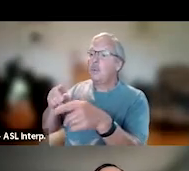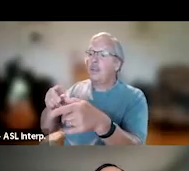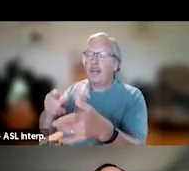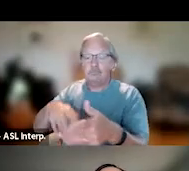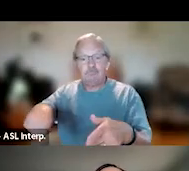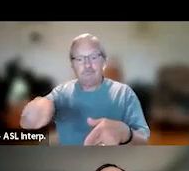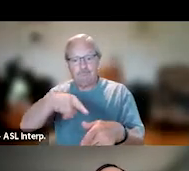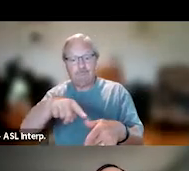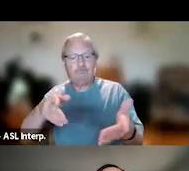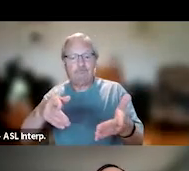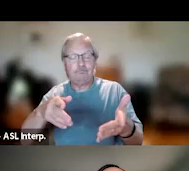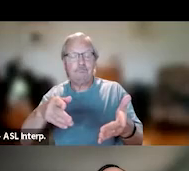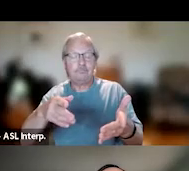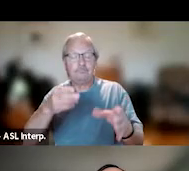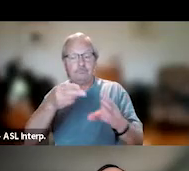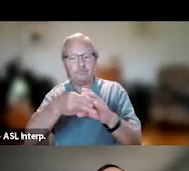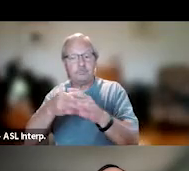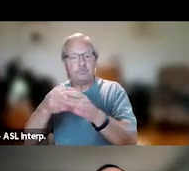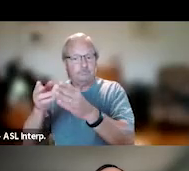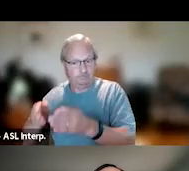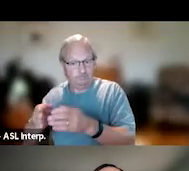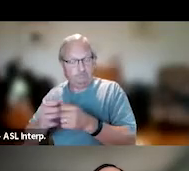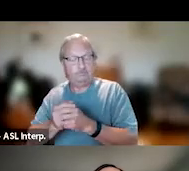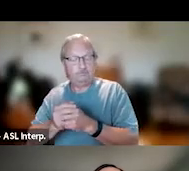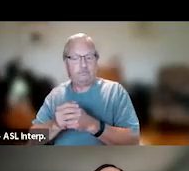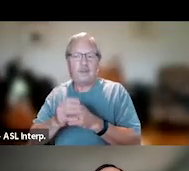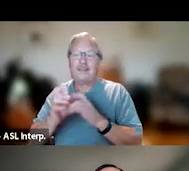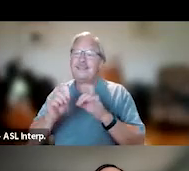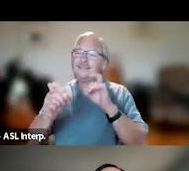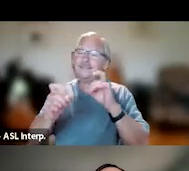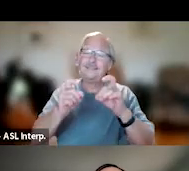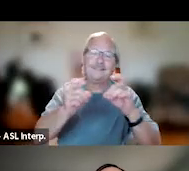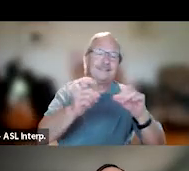And I just extend my gratitude, my gratefulness,